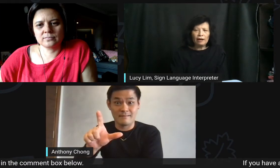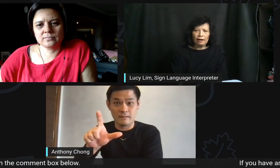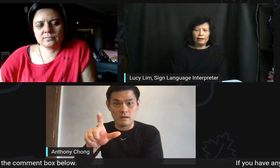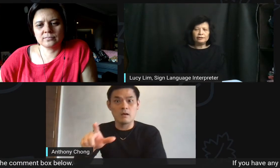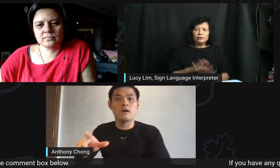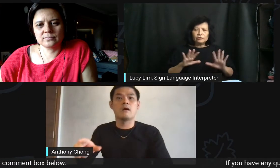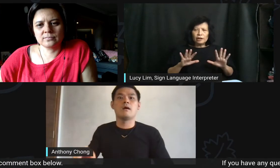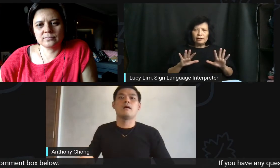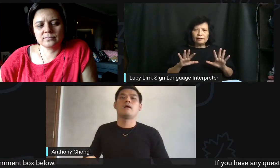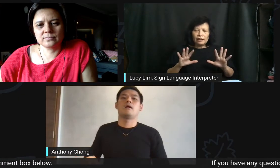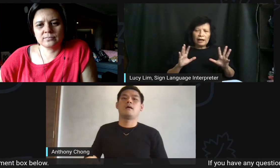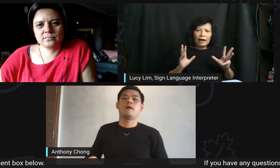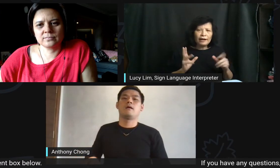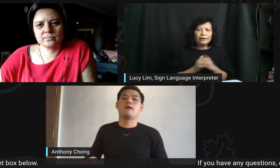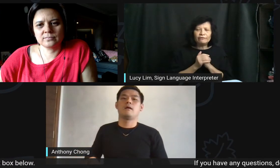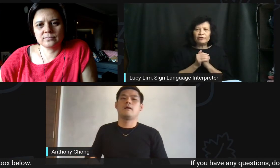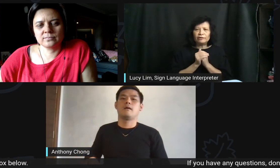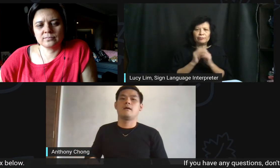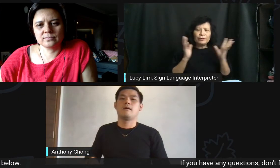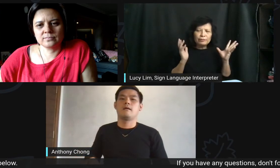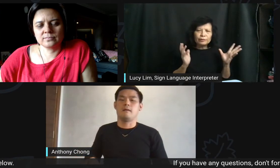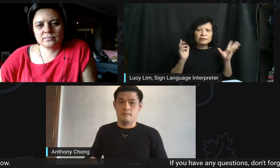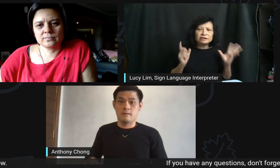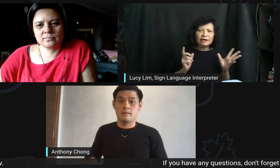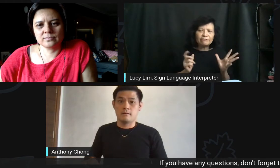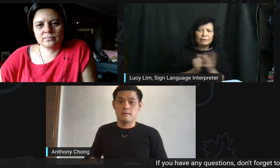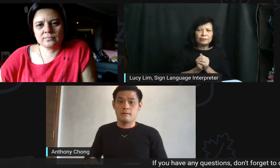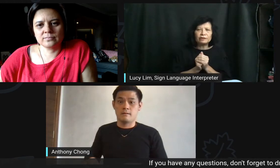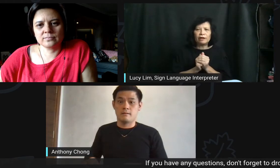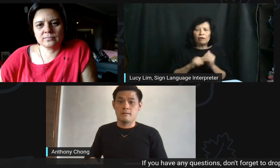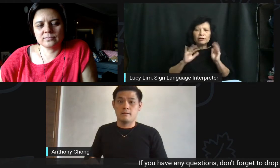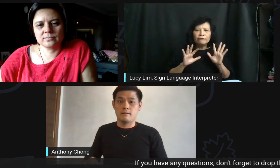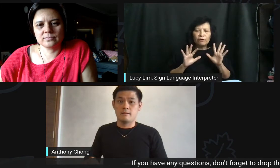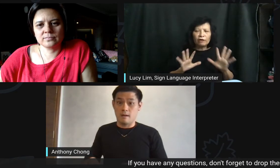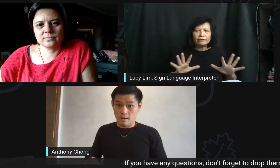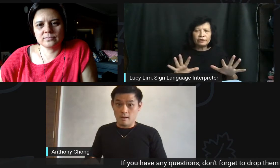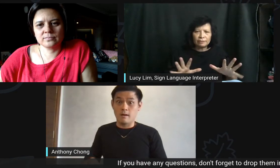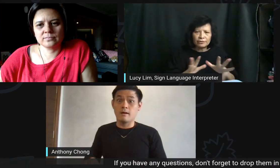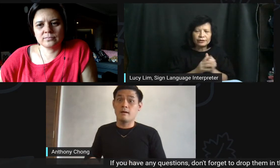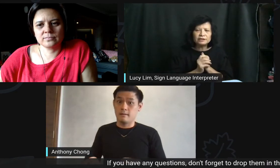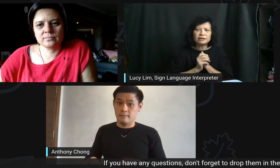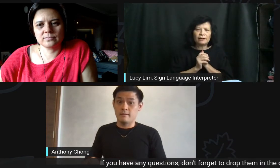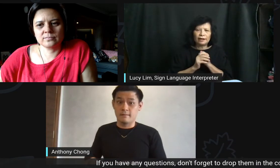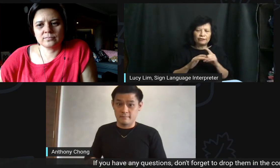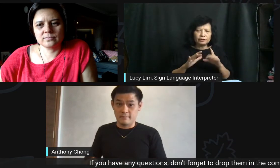And you know, the live, the Deaf people there all involved in American Sign Language